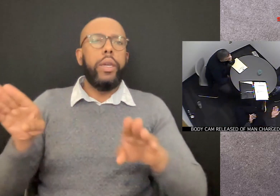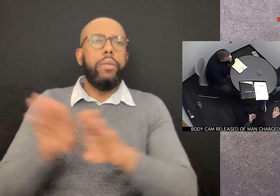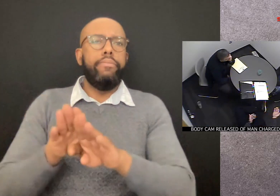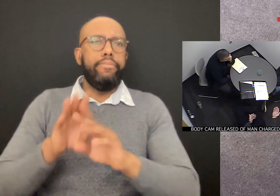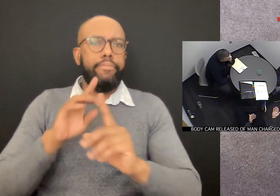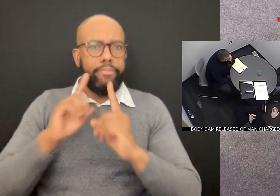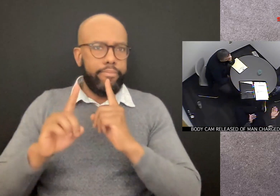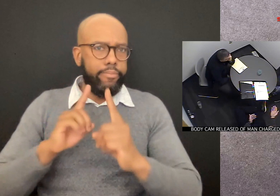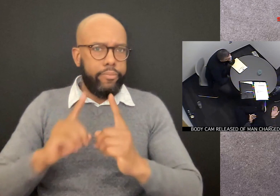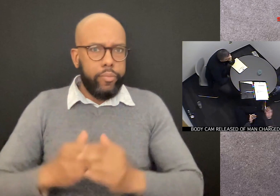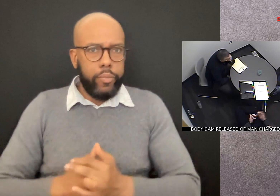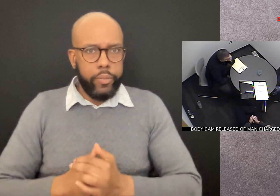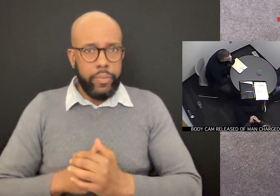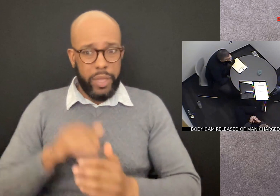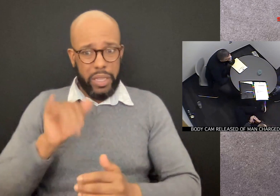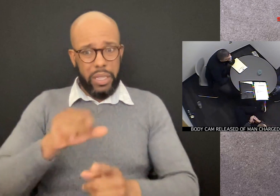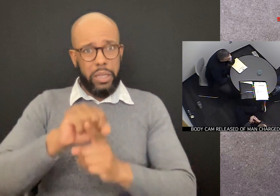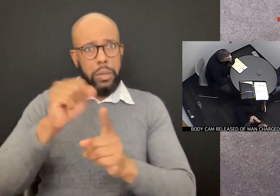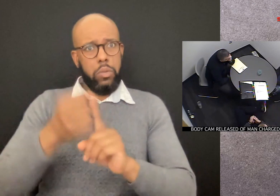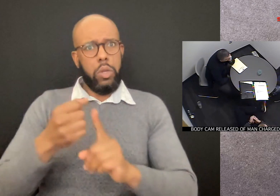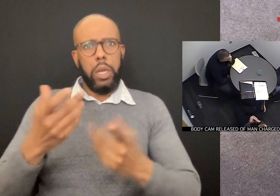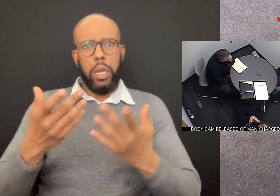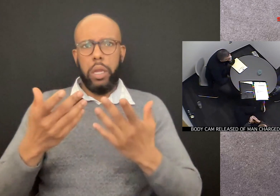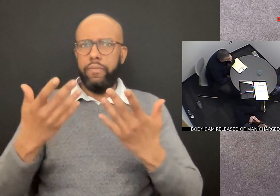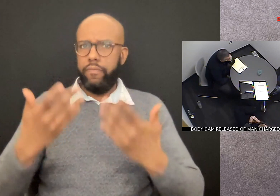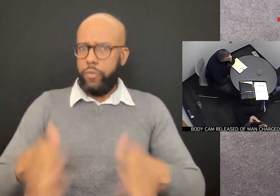The case was officially ruled a homicide in August.